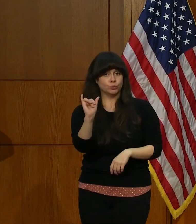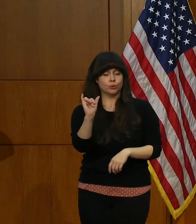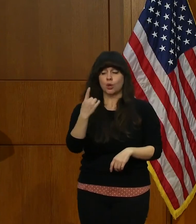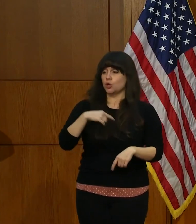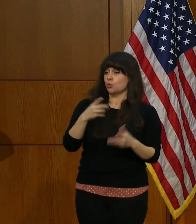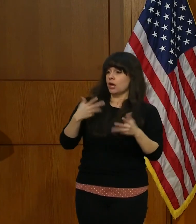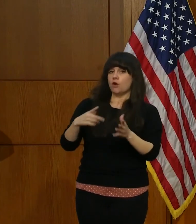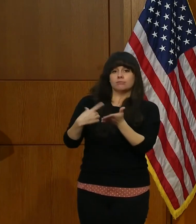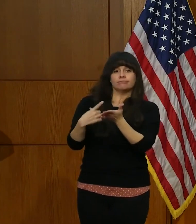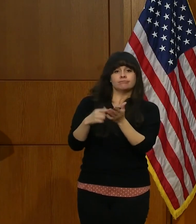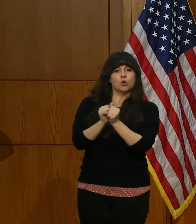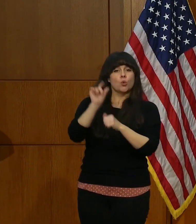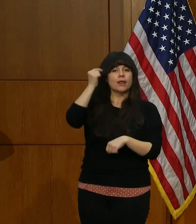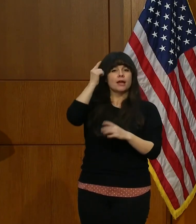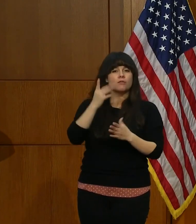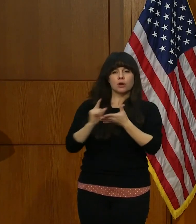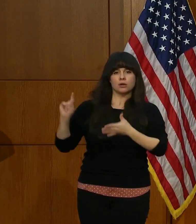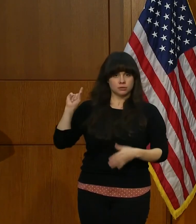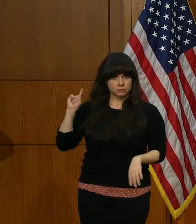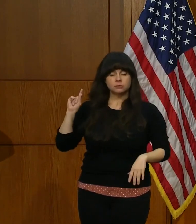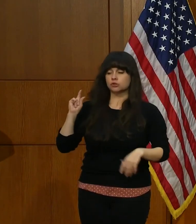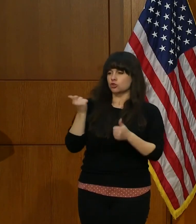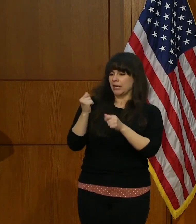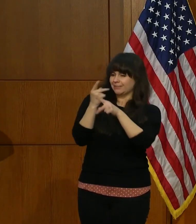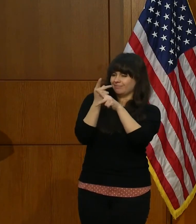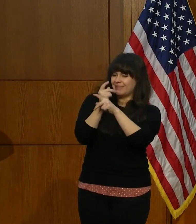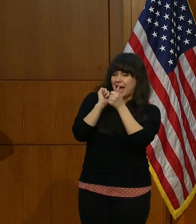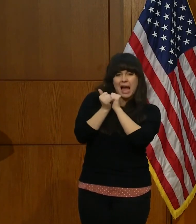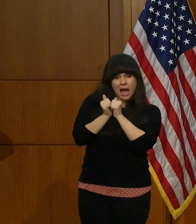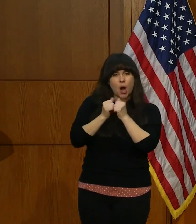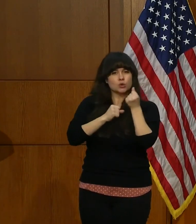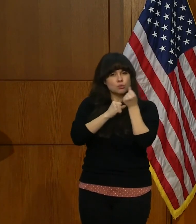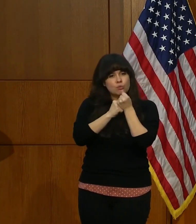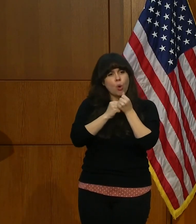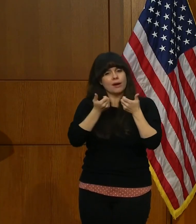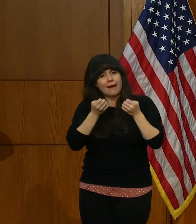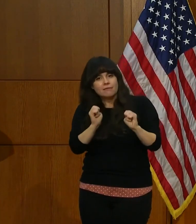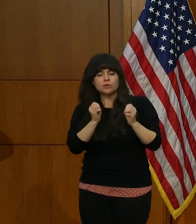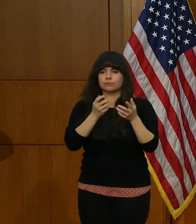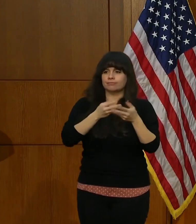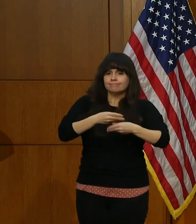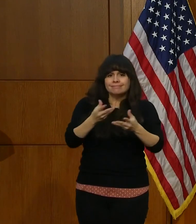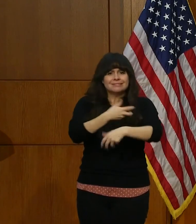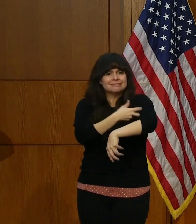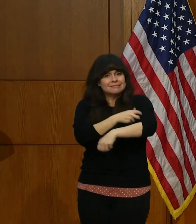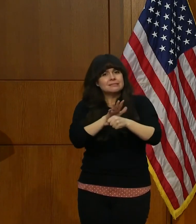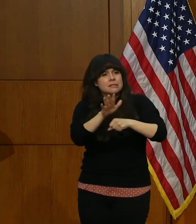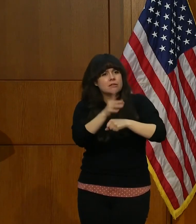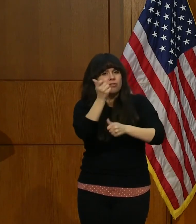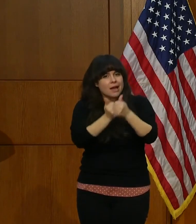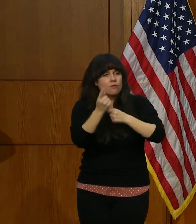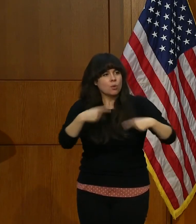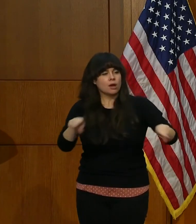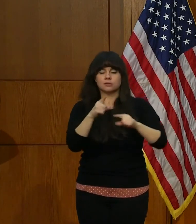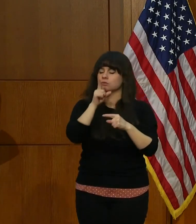GENERAL POPULATION AS WELL. AND I KNOW THAT WE HAD A. CONVERSATION WITH THE GOVERNOR LAST JUST LAST WEEK TO FIGURE